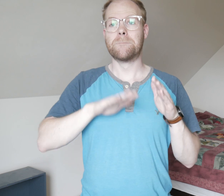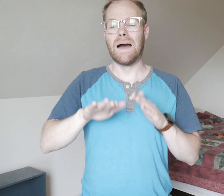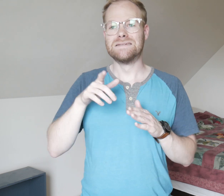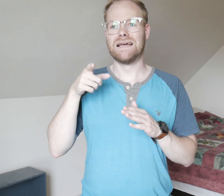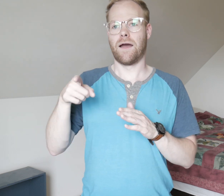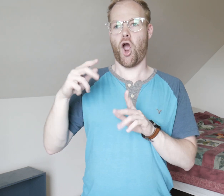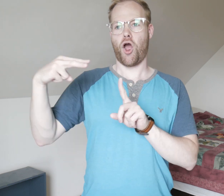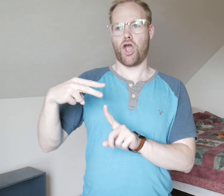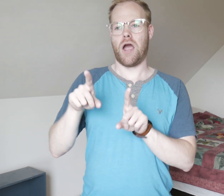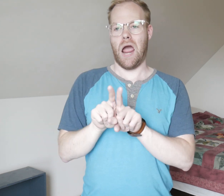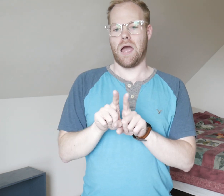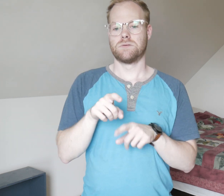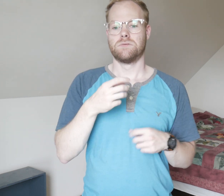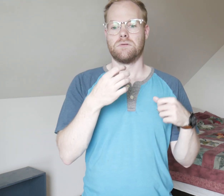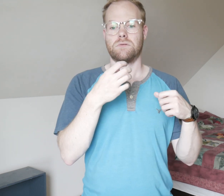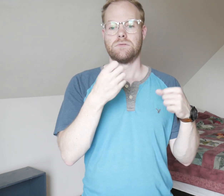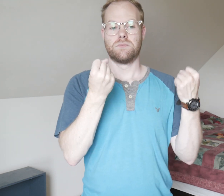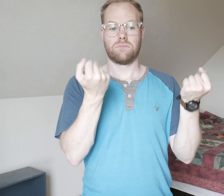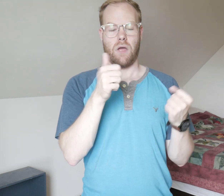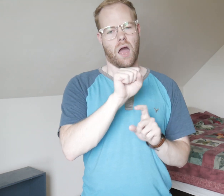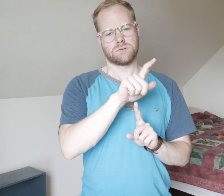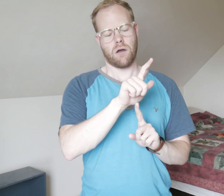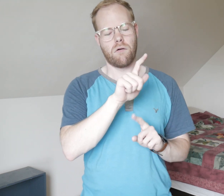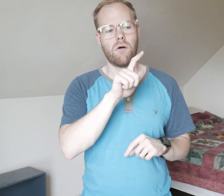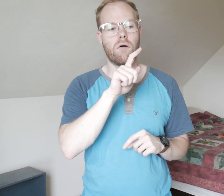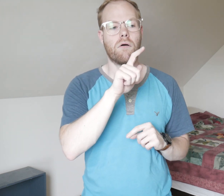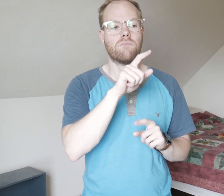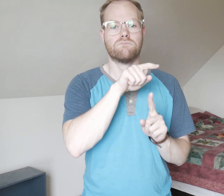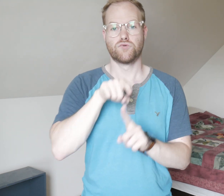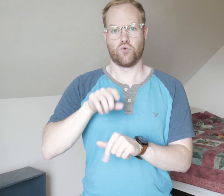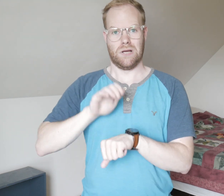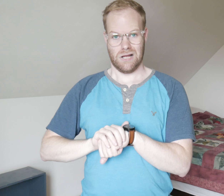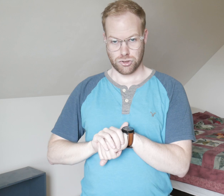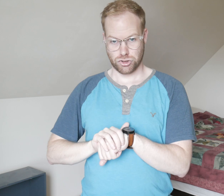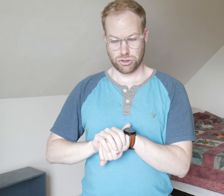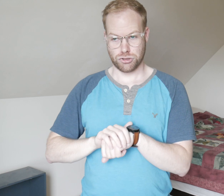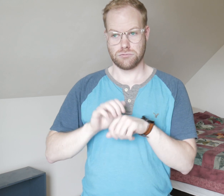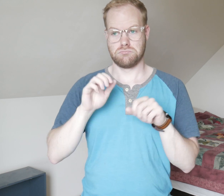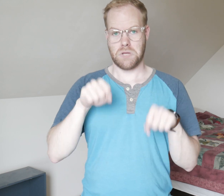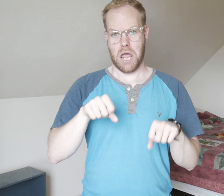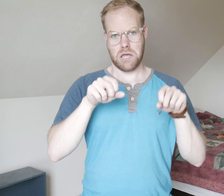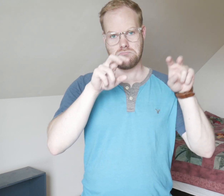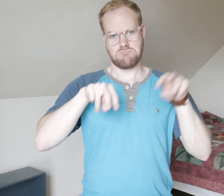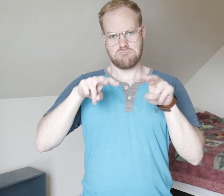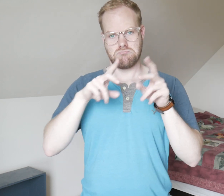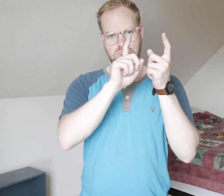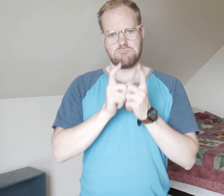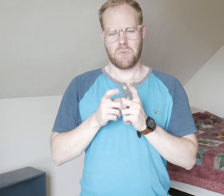Basically, they’re looking at it as sign, ASL, to English. Like that can be done just looking and translated.